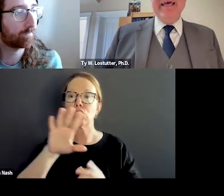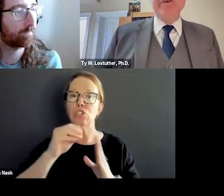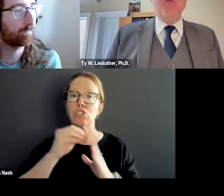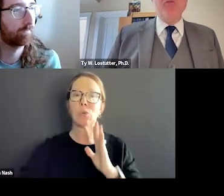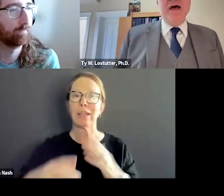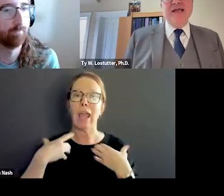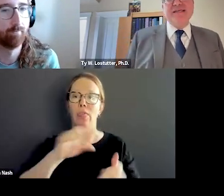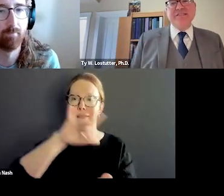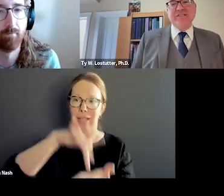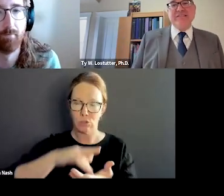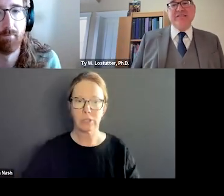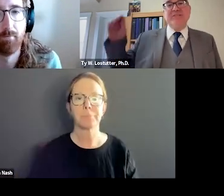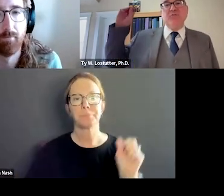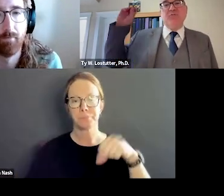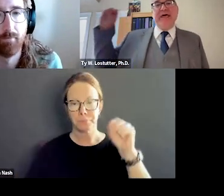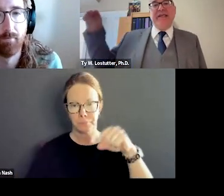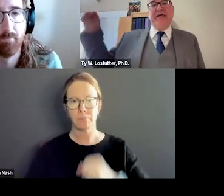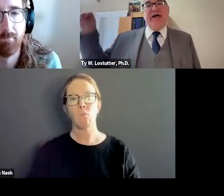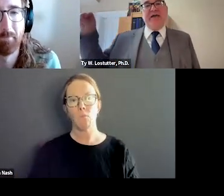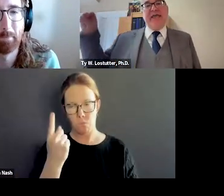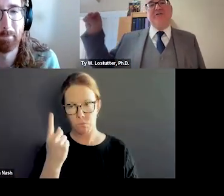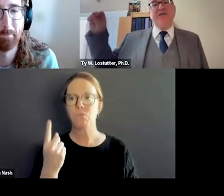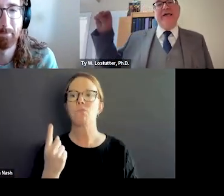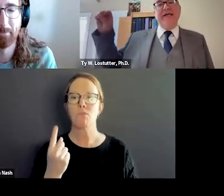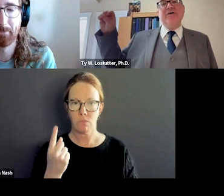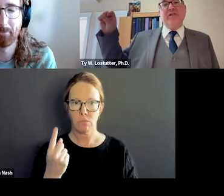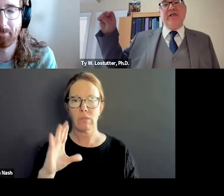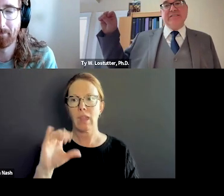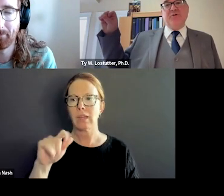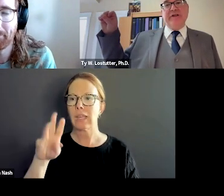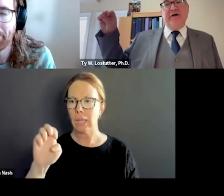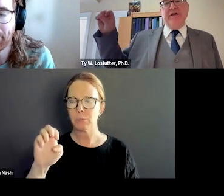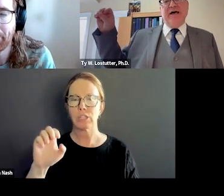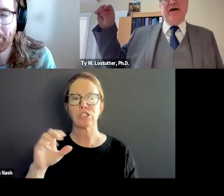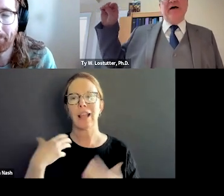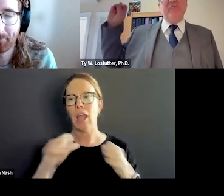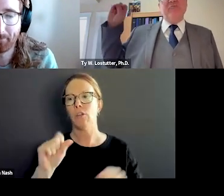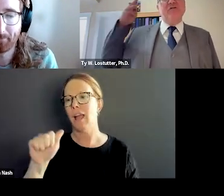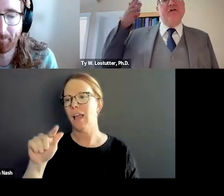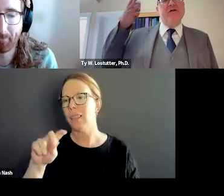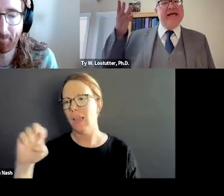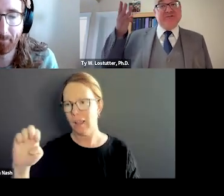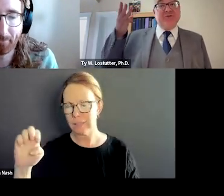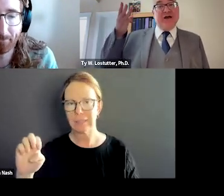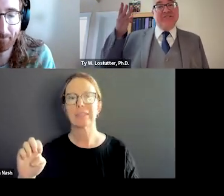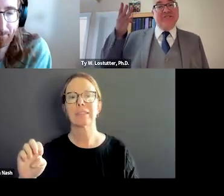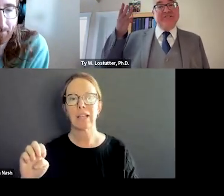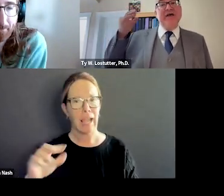Yes. So the one I suggested was the one that, Cambridge Alliance Health Alliance has put out, which I'll only ask three questions.